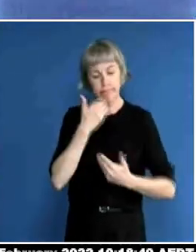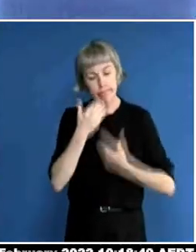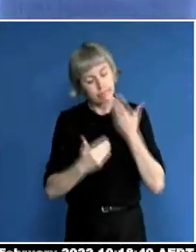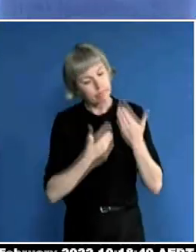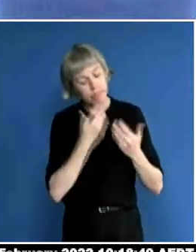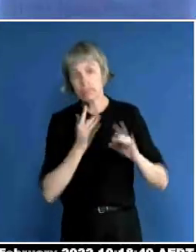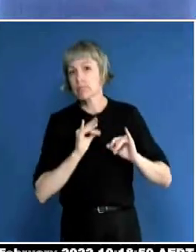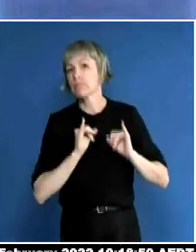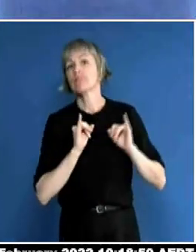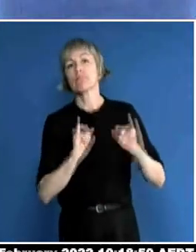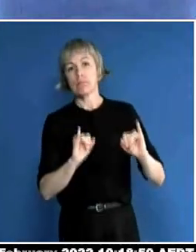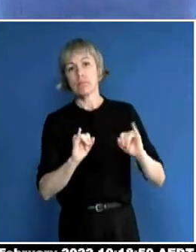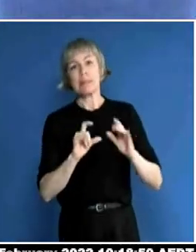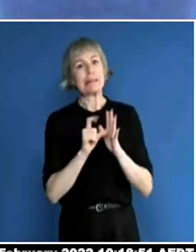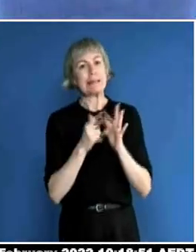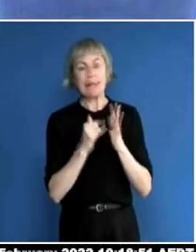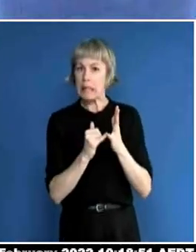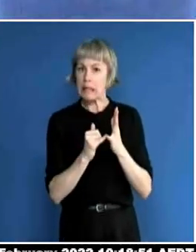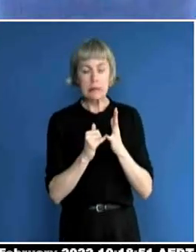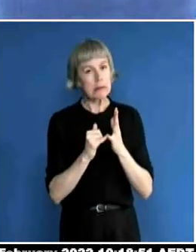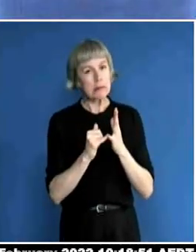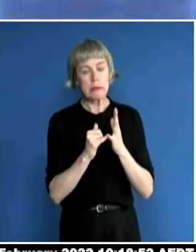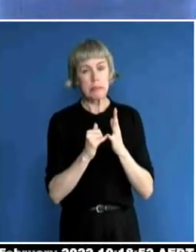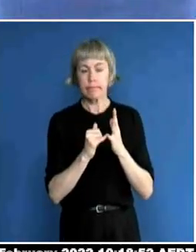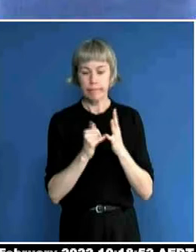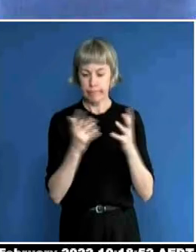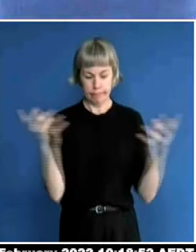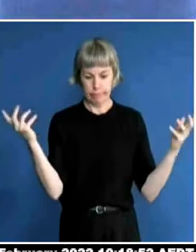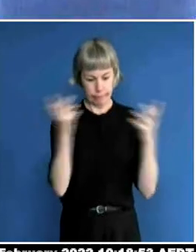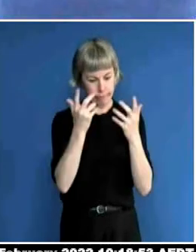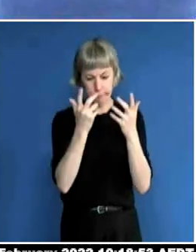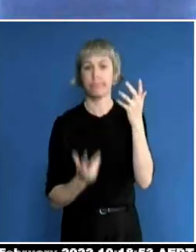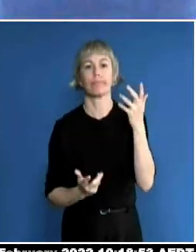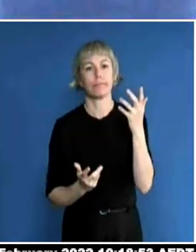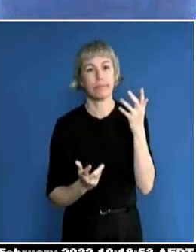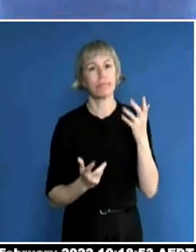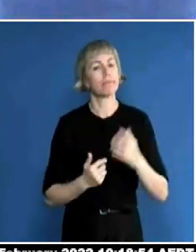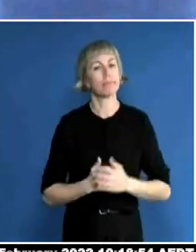circumstances and they found the DES system difficult to understand.